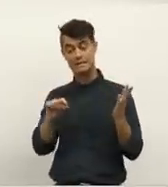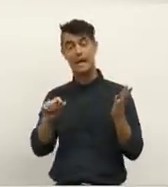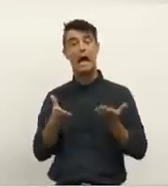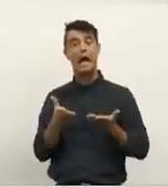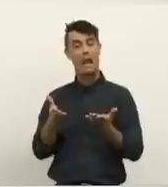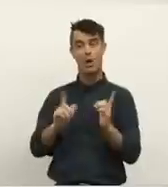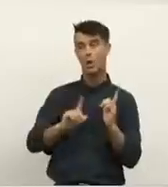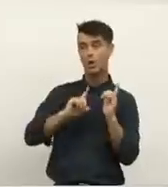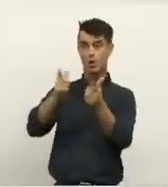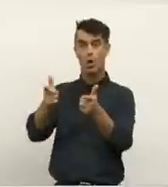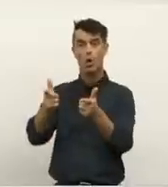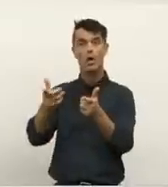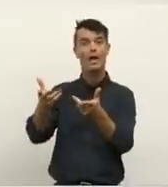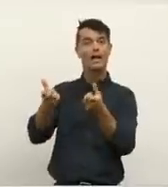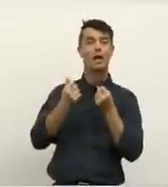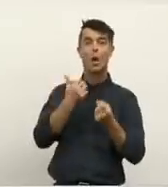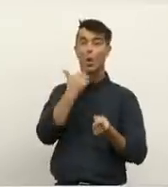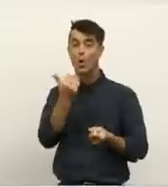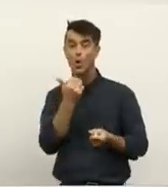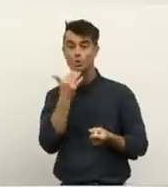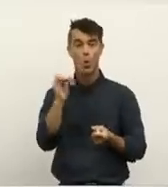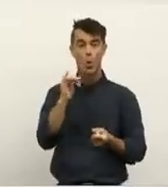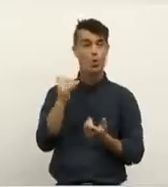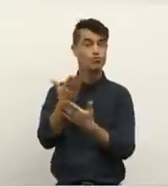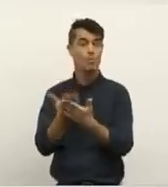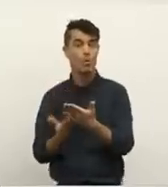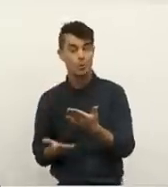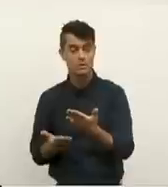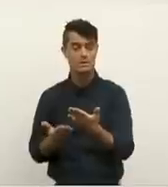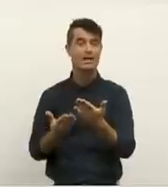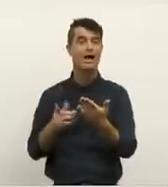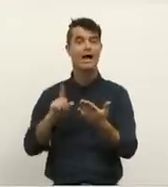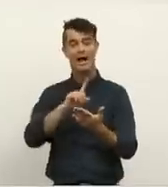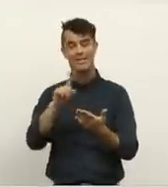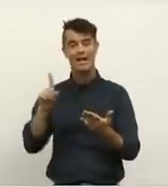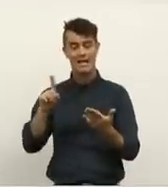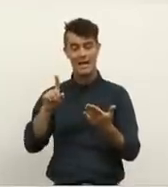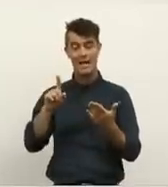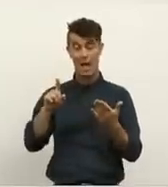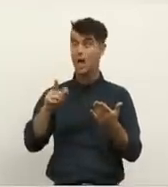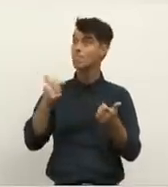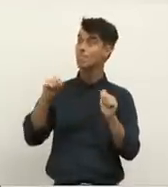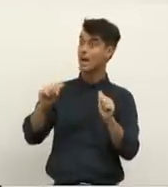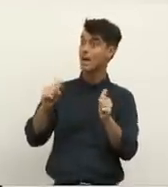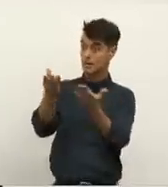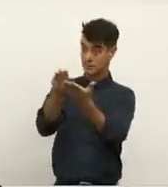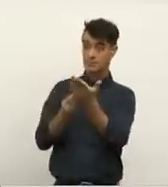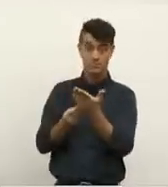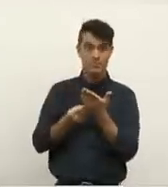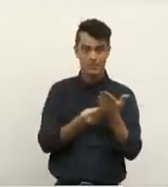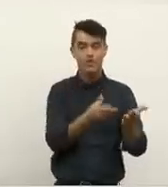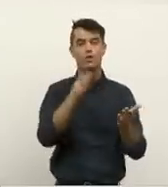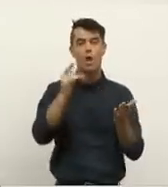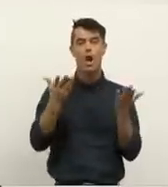and then we can either do what we call it at the agency a light touch review, and activate that funding, or if we need to do some more extensive work,